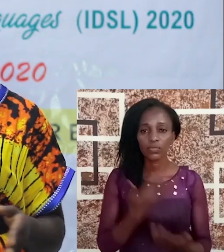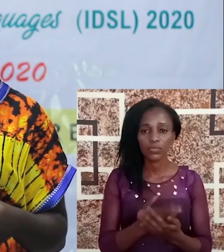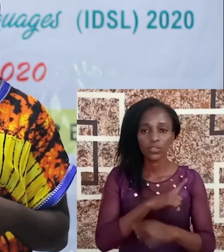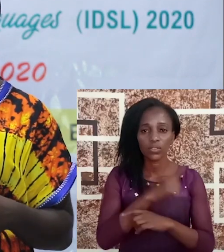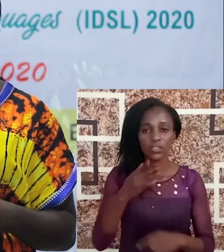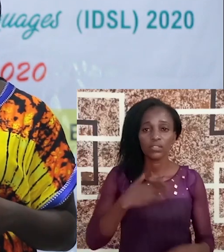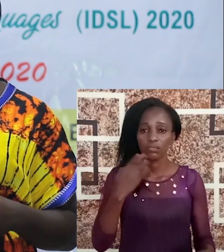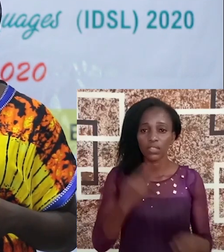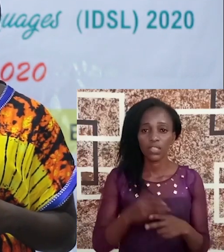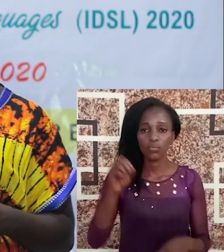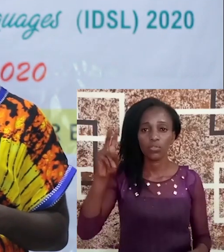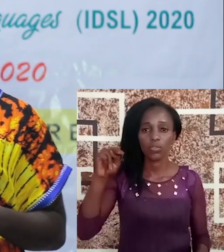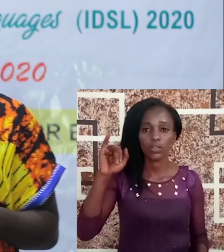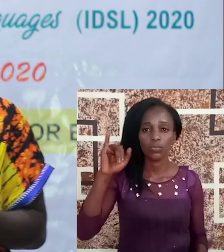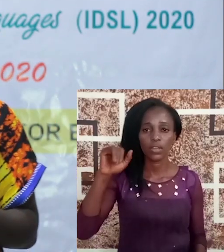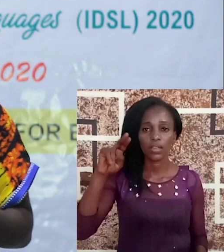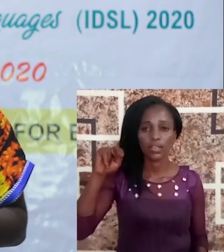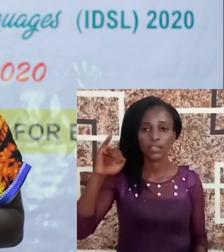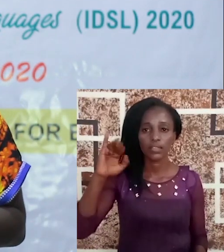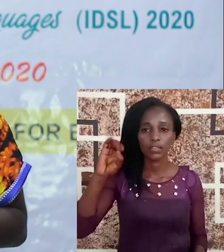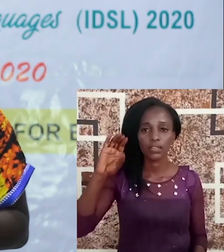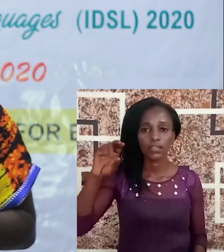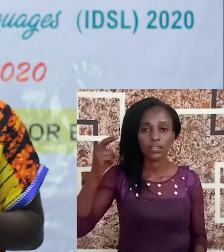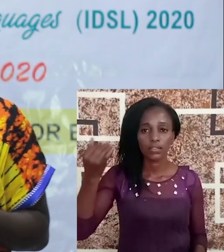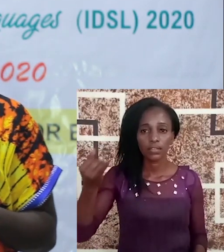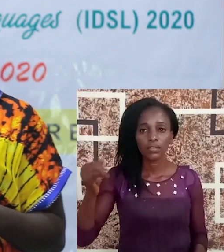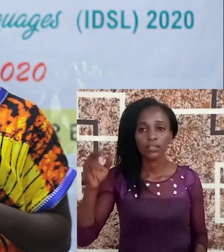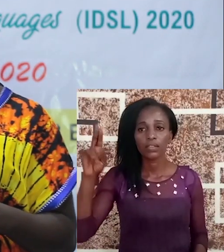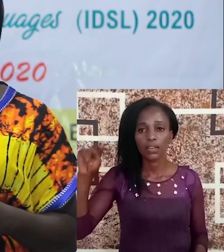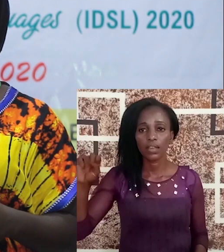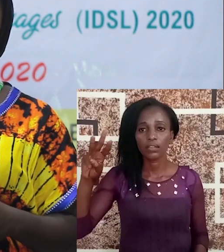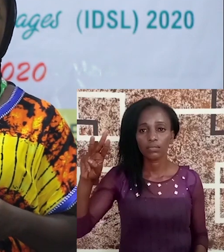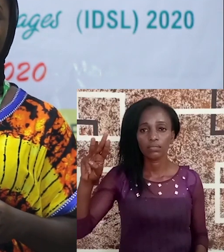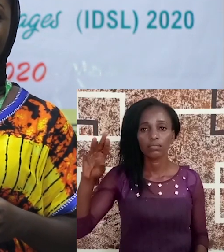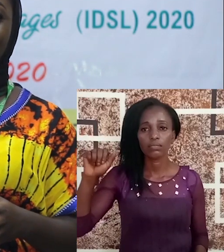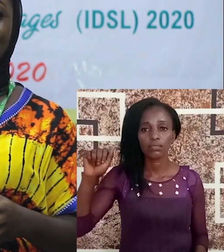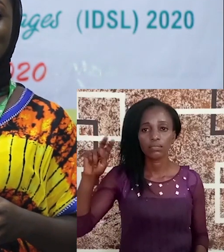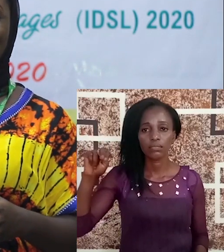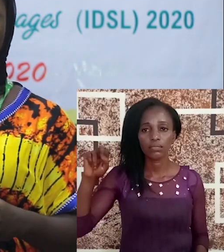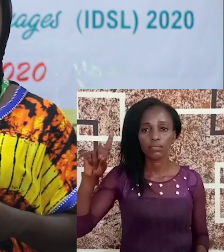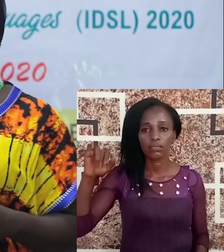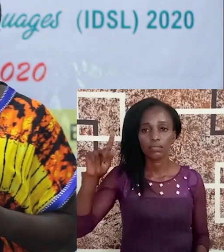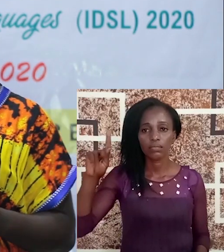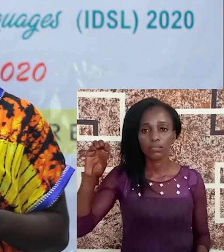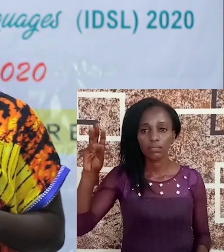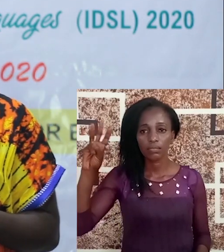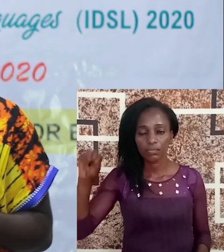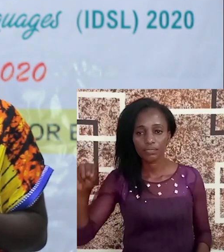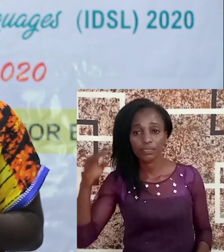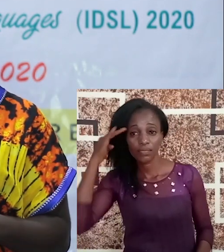Good day! My name is Onyinyechi Nwandikom, Head of Project, National, S-DELI - Save the Deaf and Endangered Languages Initiative